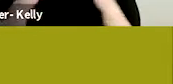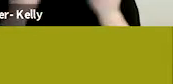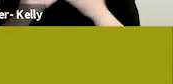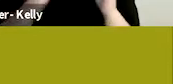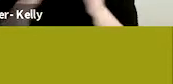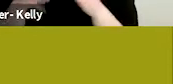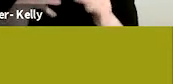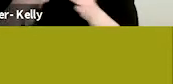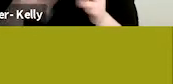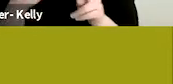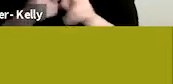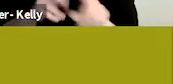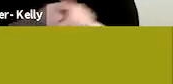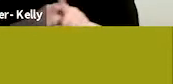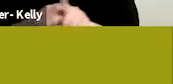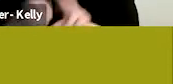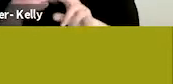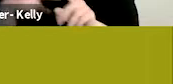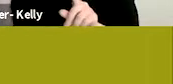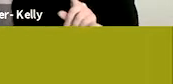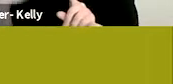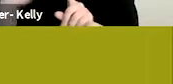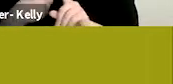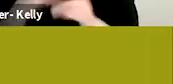with us for the whole four days, it’s very much one of the themes of the conference